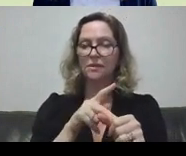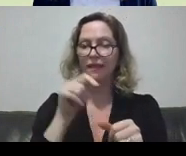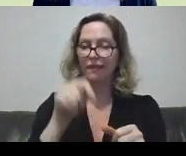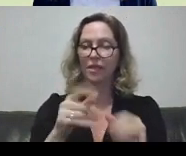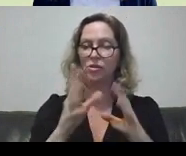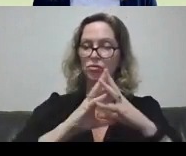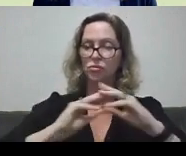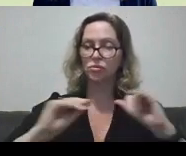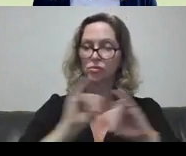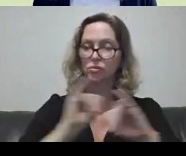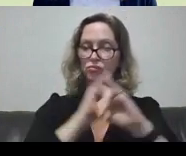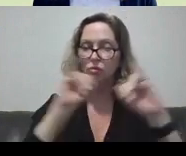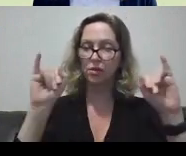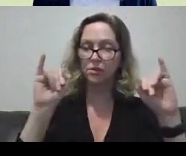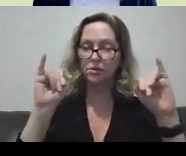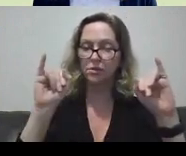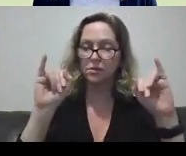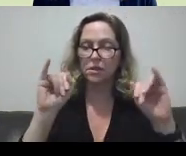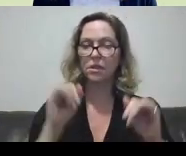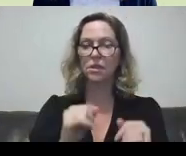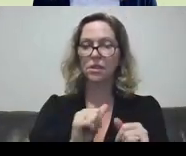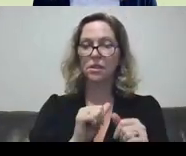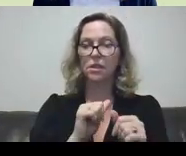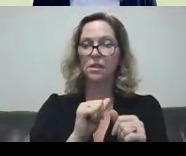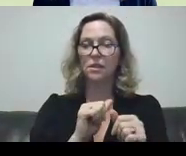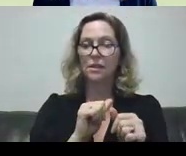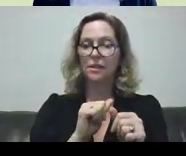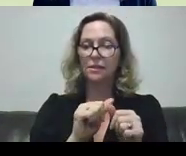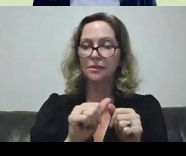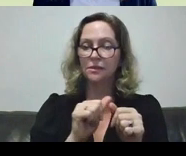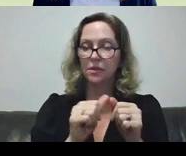it's better to have your coordinator of support (CoS) and other service providers as